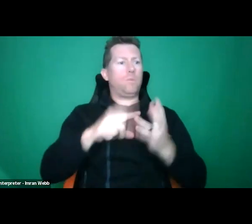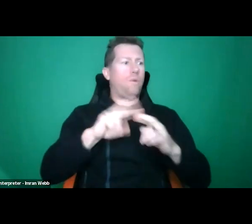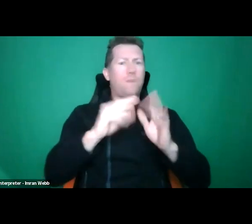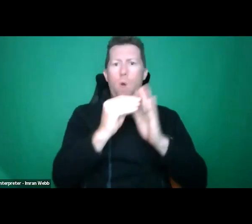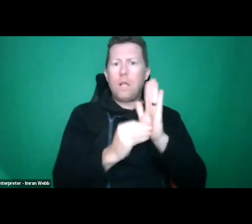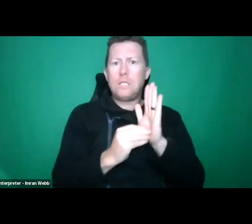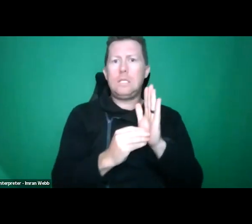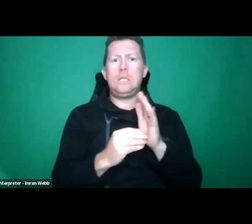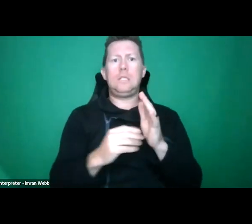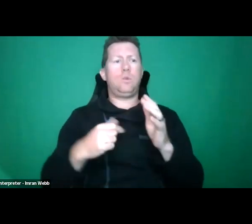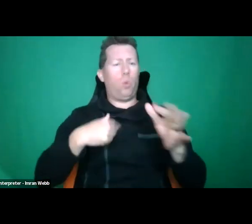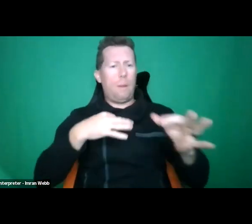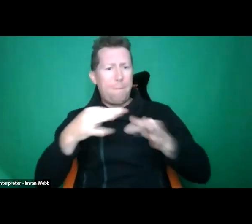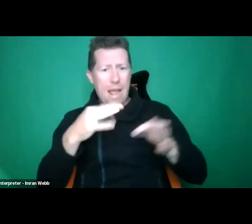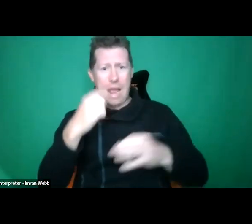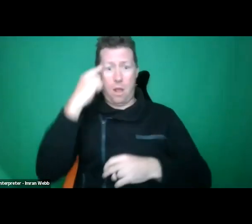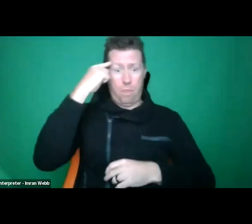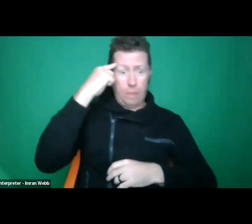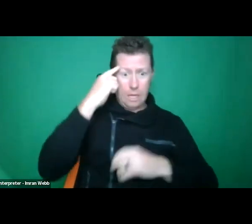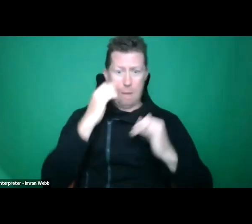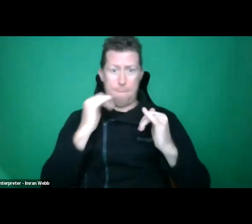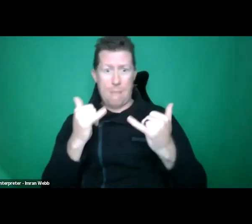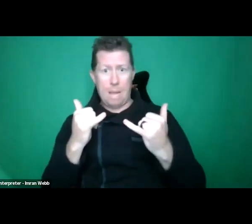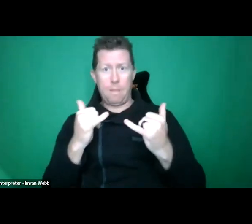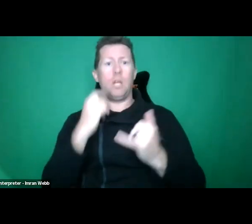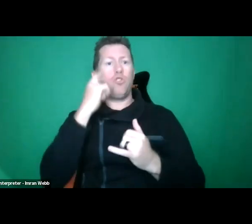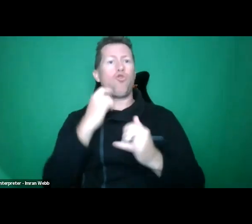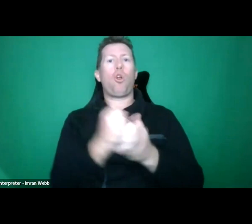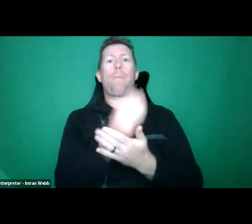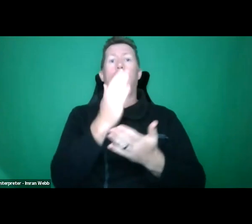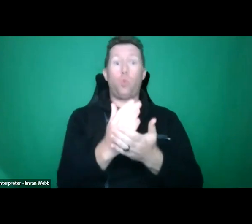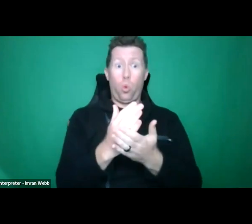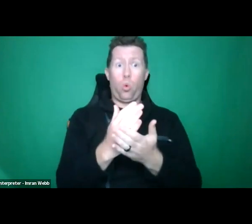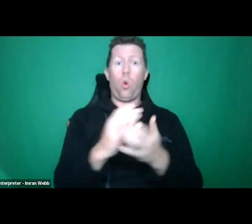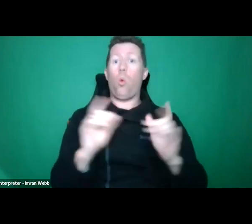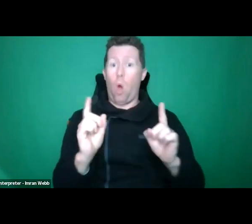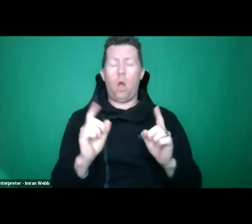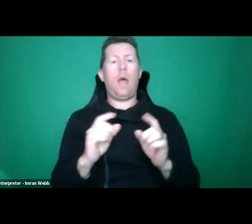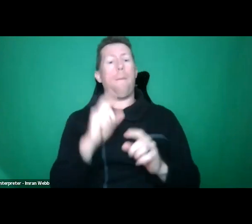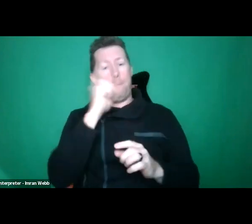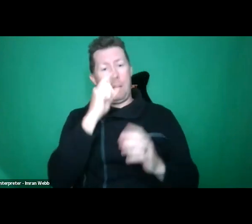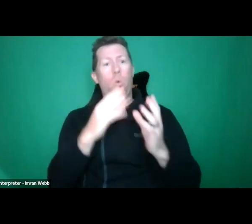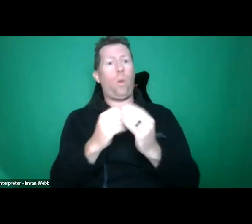or potential policy endeavors to seek to ensure that people with disability